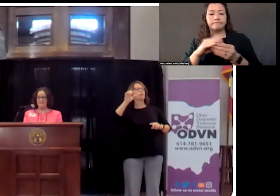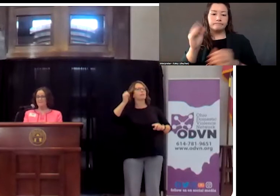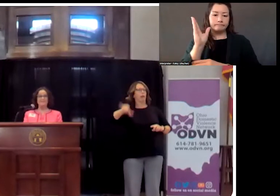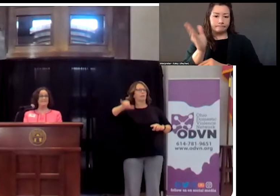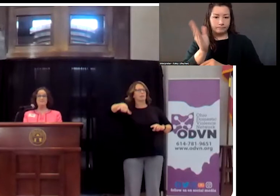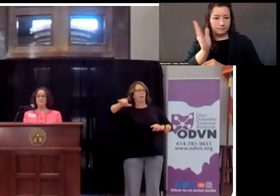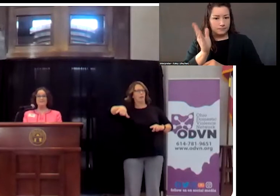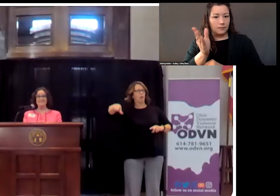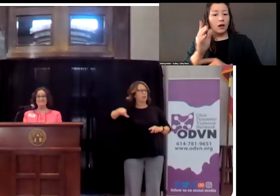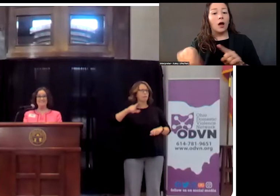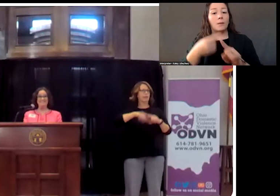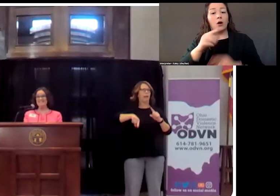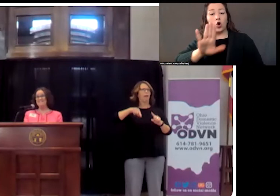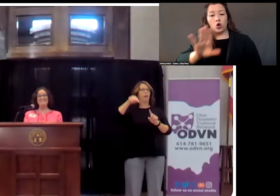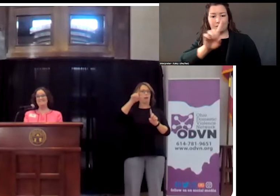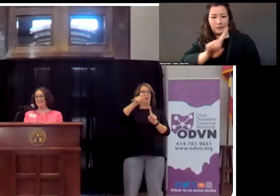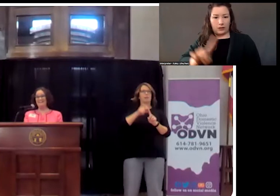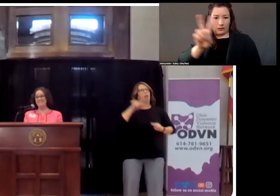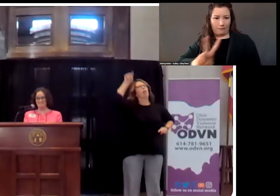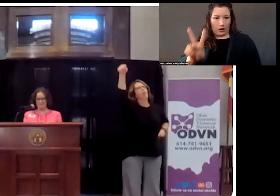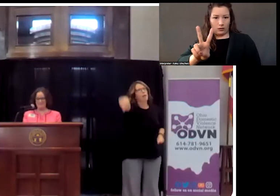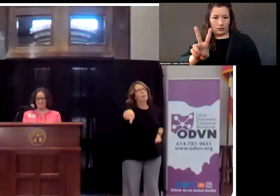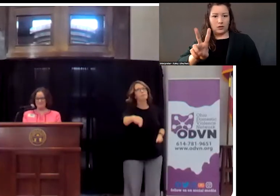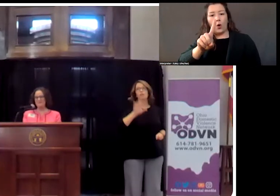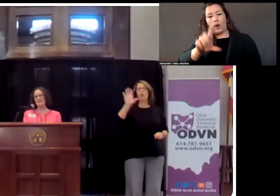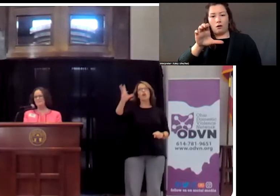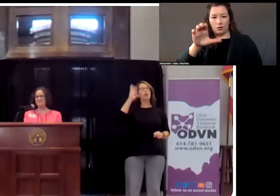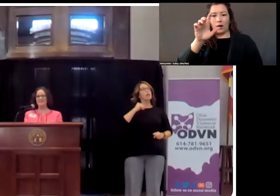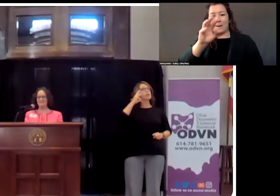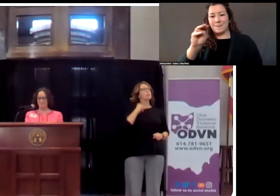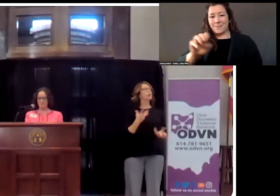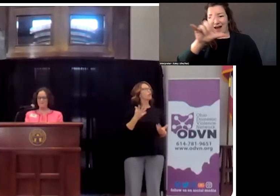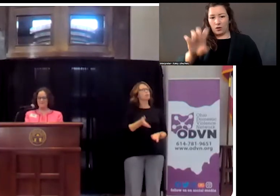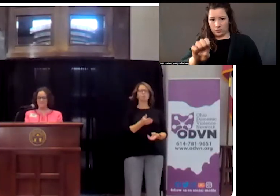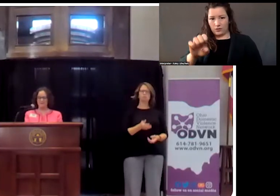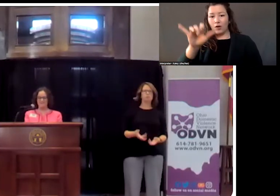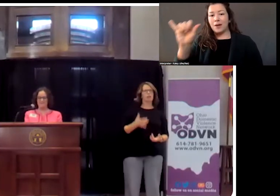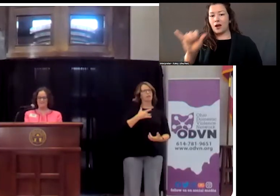This experience did not diminish her appetite or her zeal for advocacy.